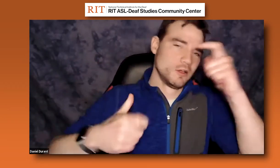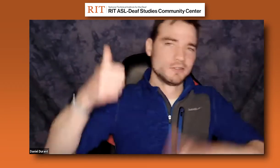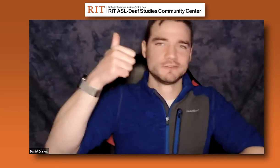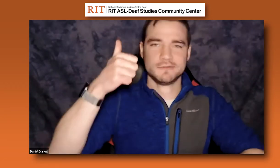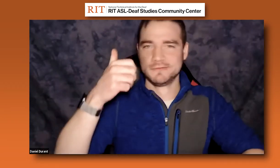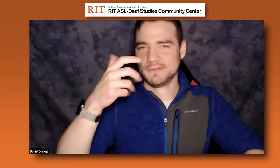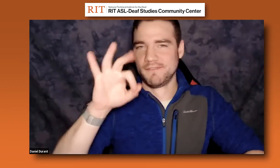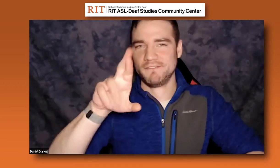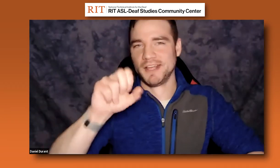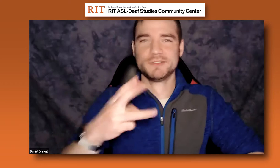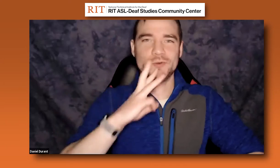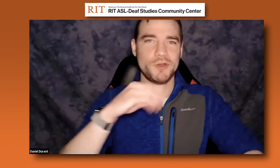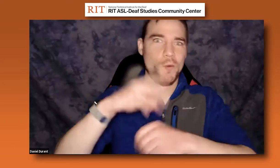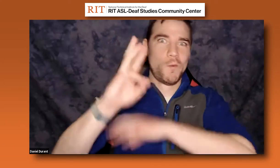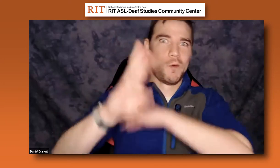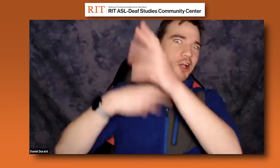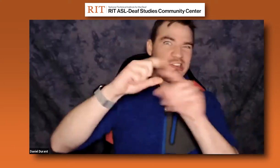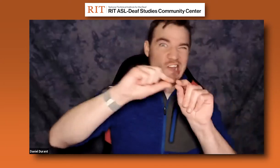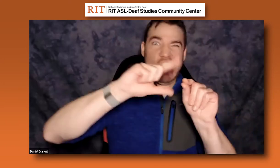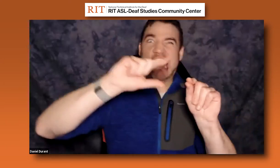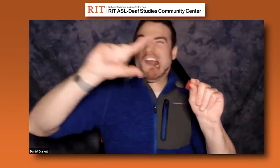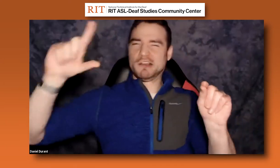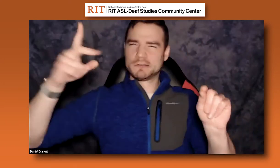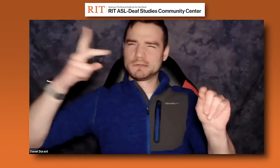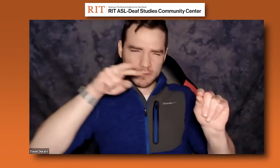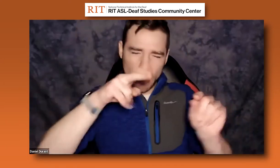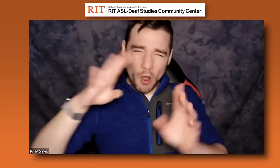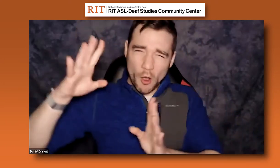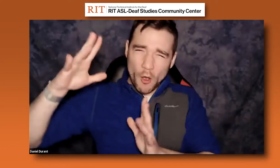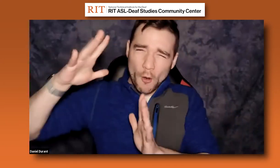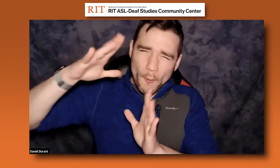It's huge, the largest freshwater lake in the world,